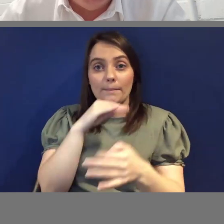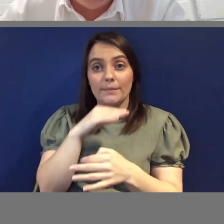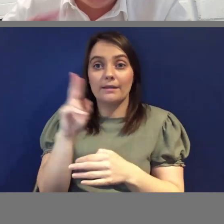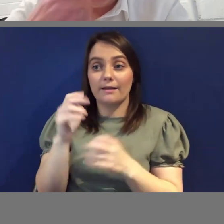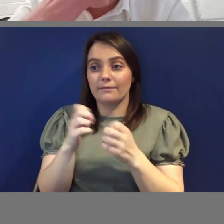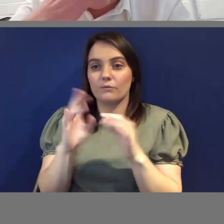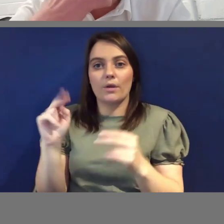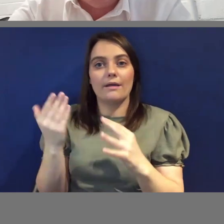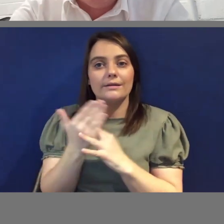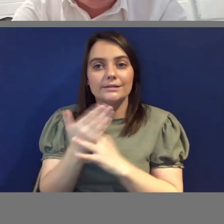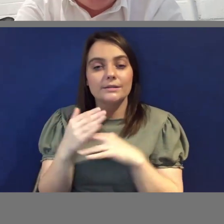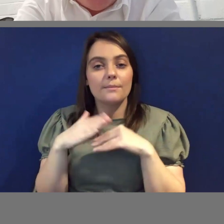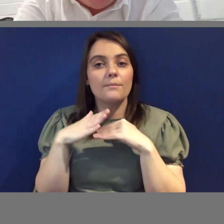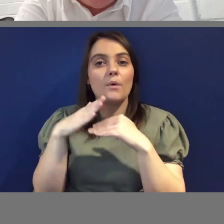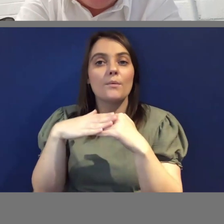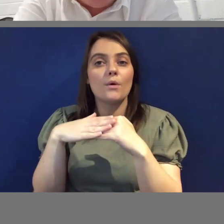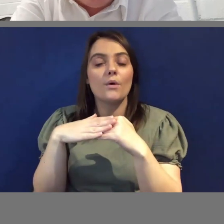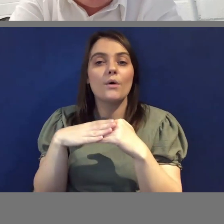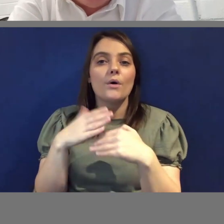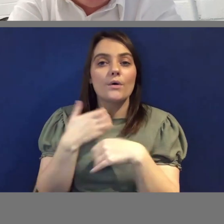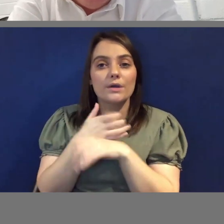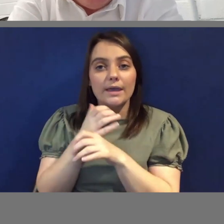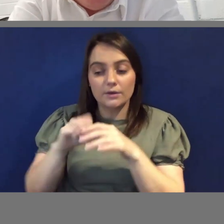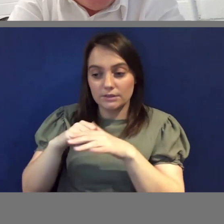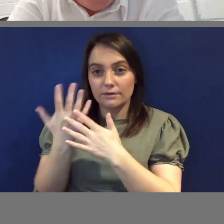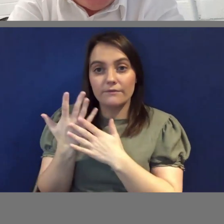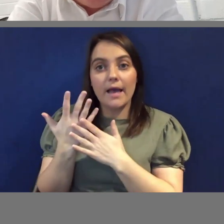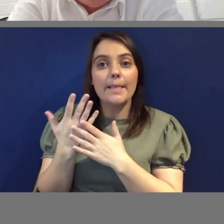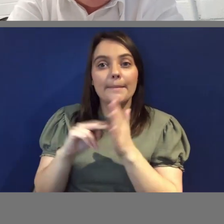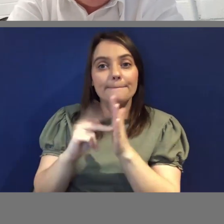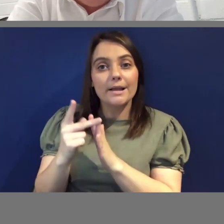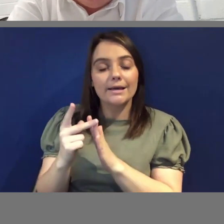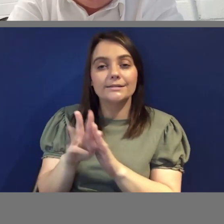more and more County development plans and City development plans will require that a percentage